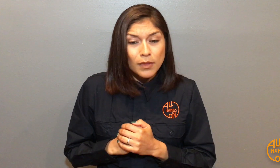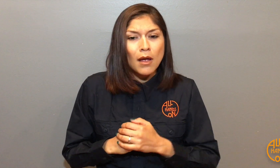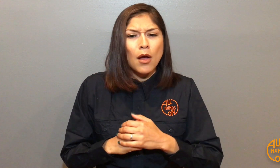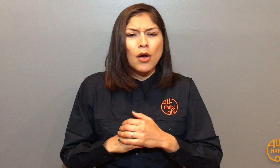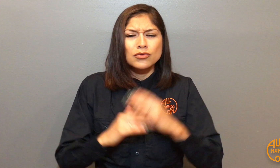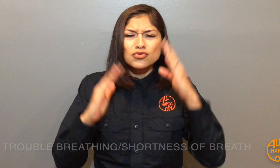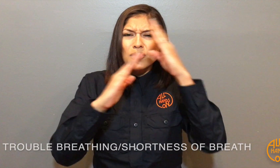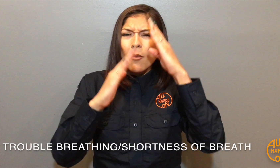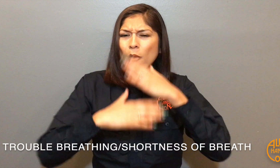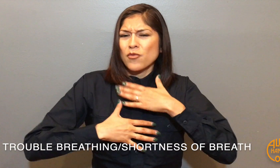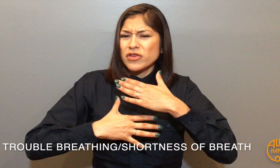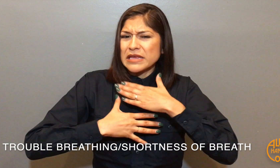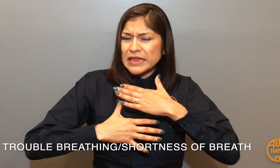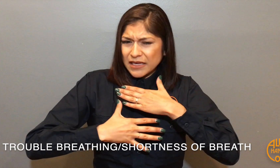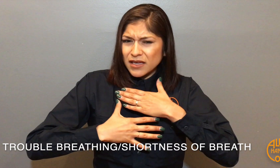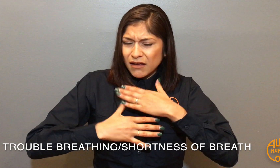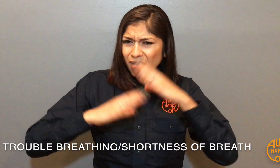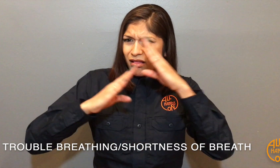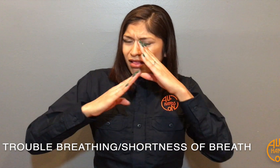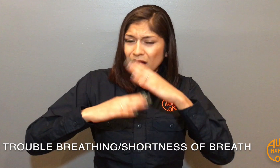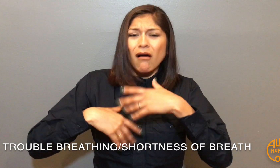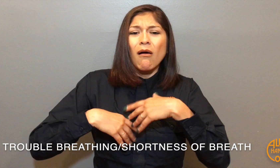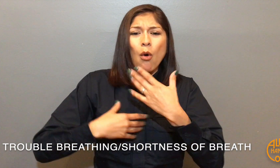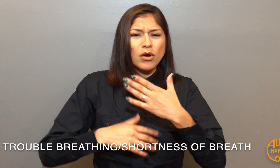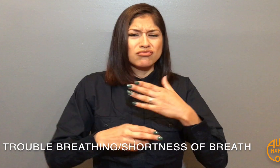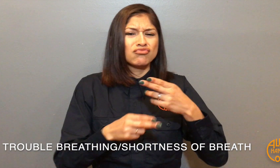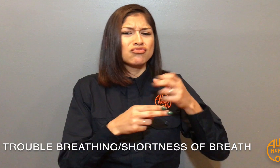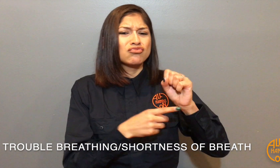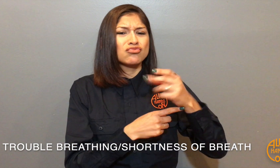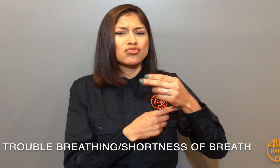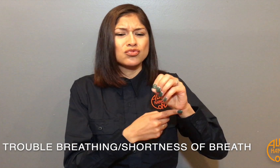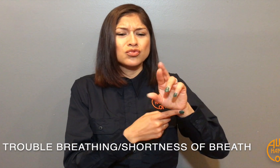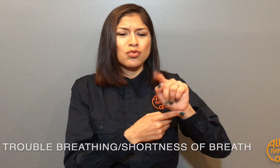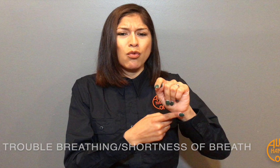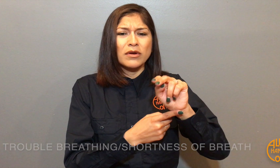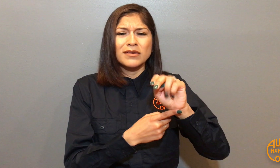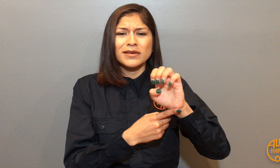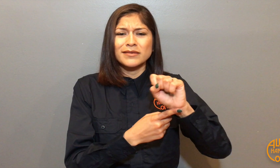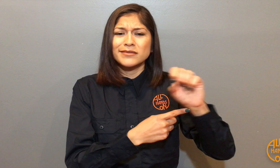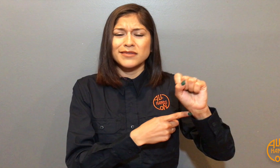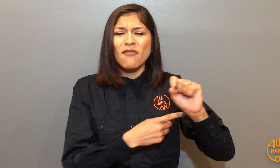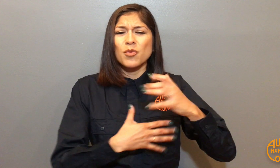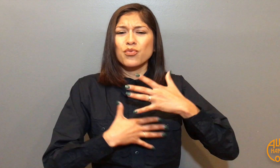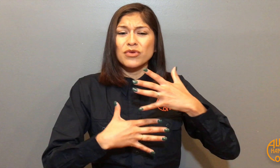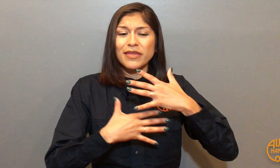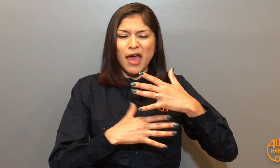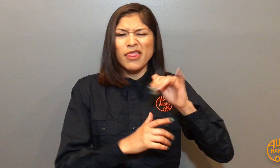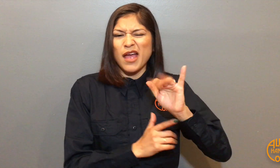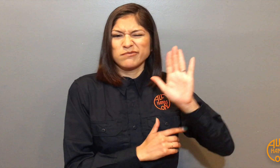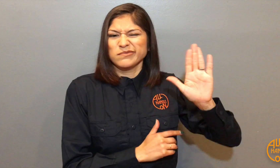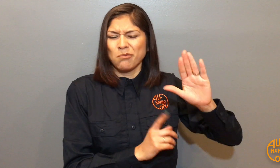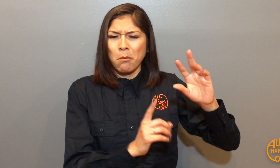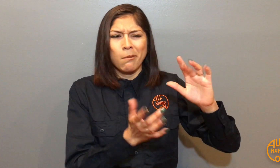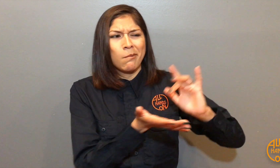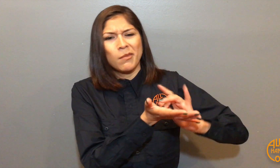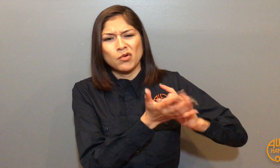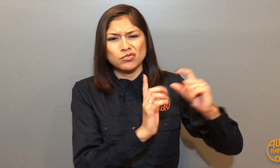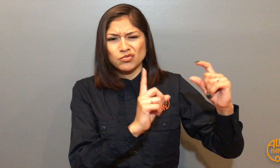if you have stopped breathing or any kind of shortness of breath, that's the